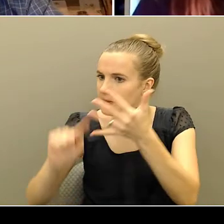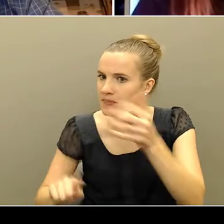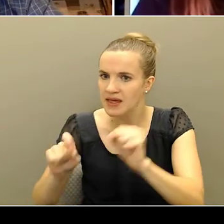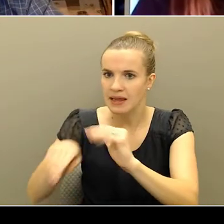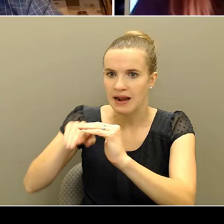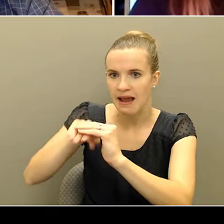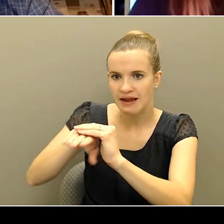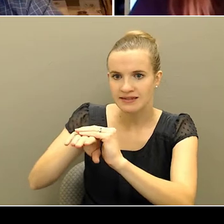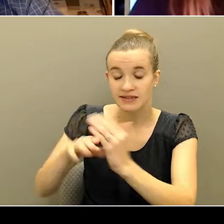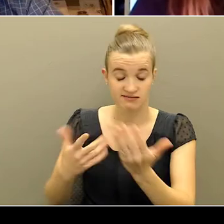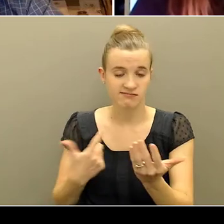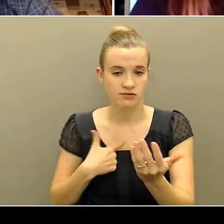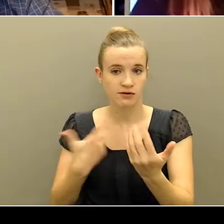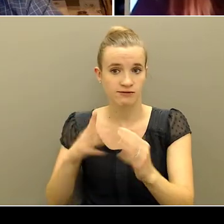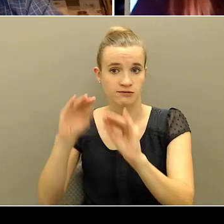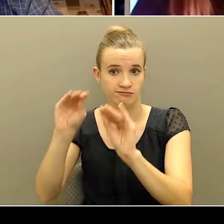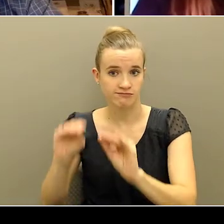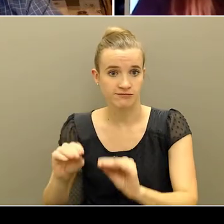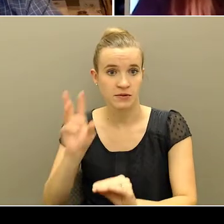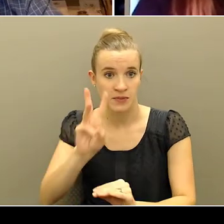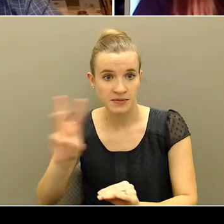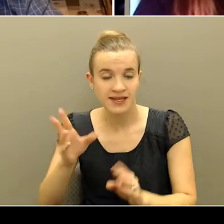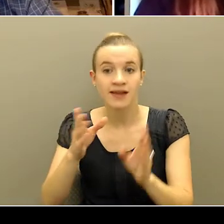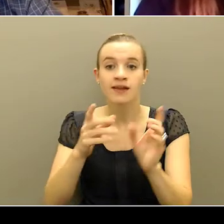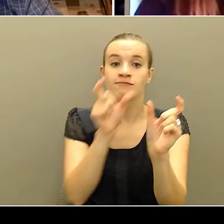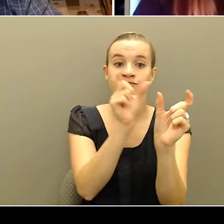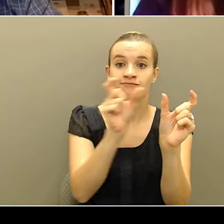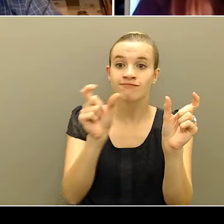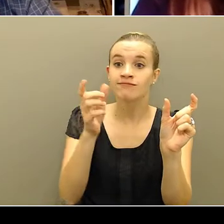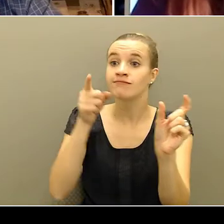as well. And that includes also places to rent you know, places to rent or that